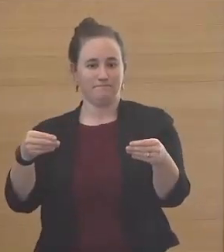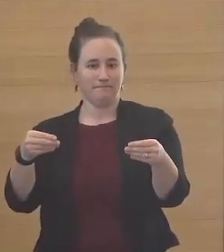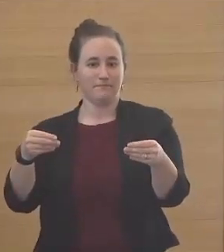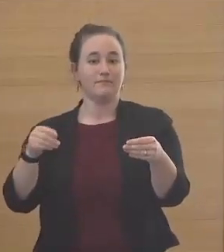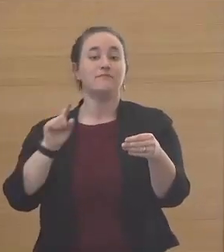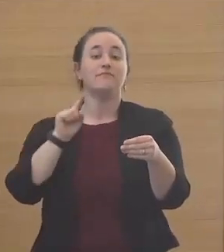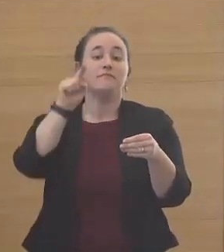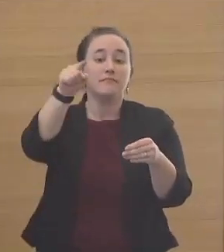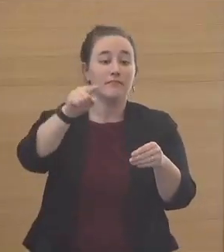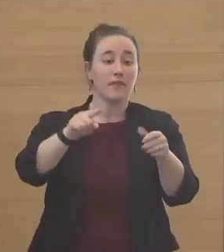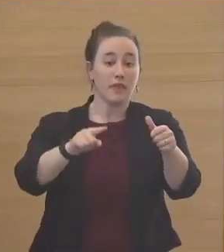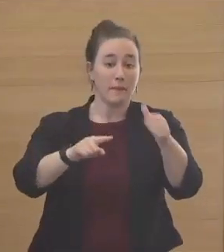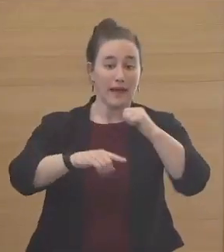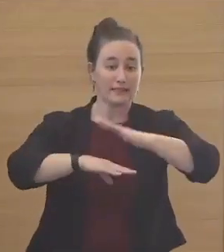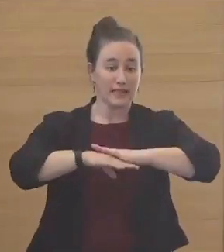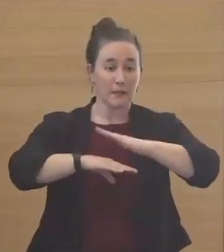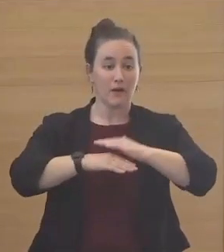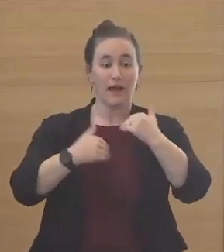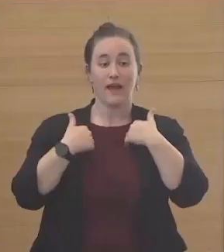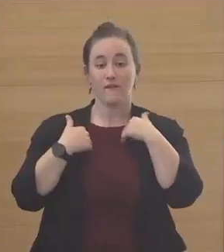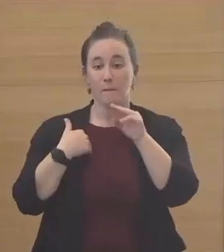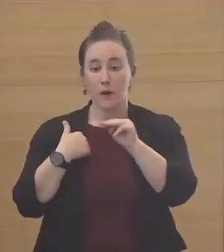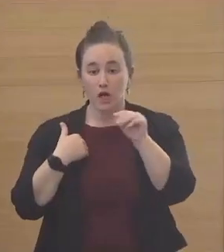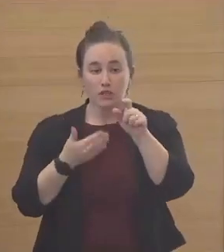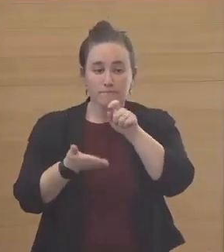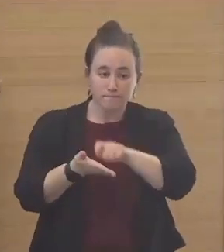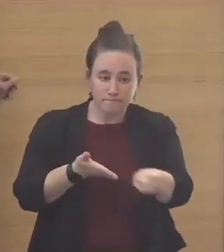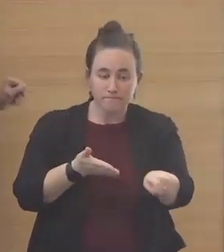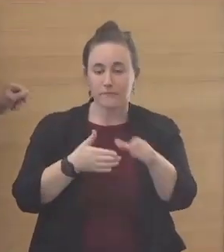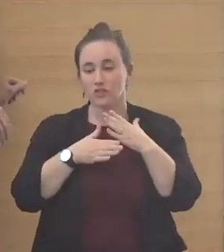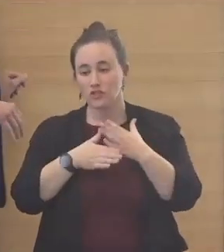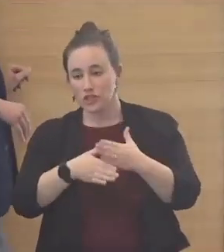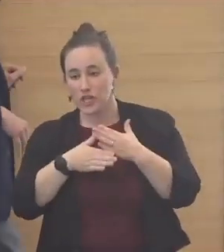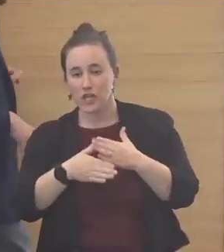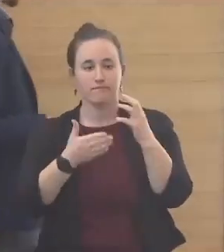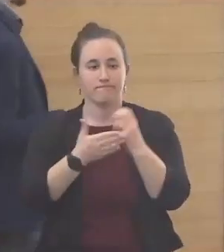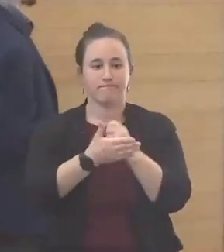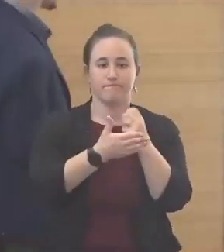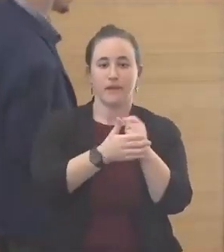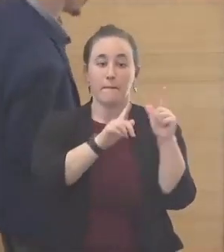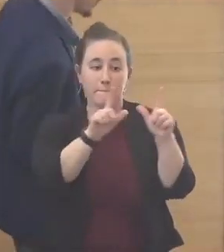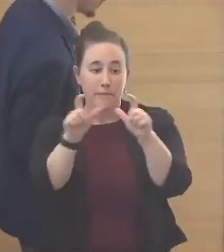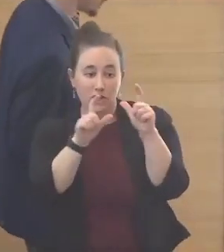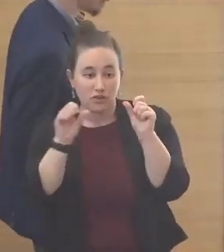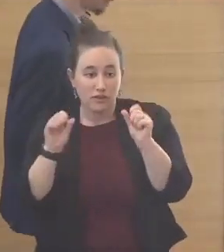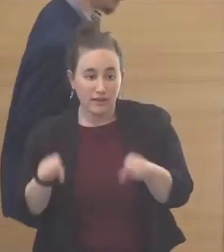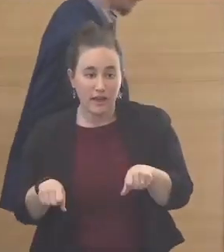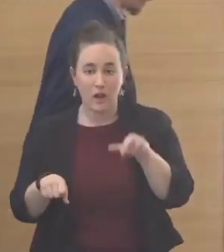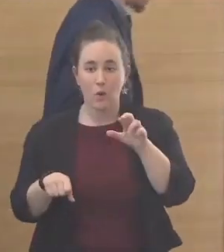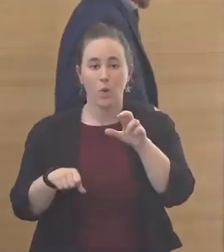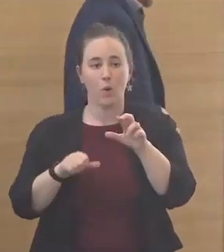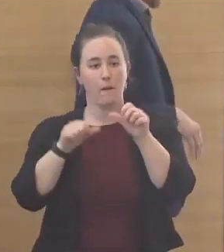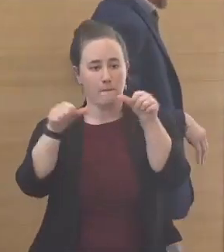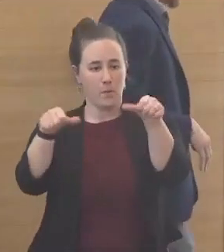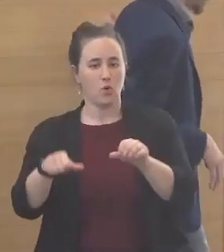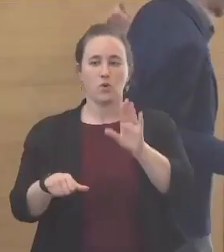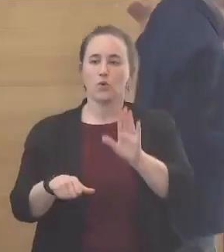If you'd like to take that or write it and share it, we love to get photos or just post it on your own social media.